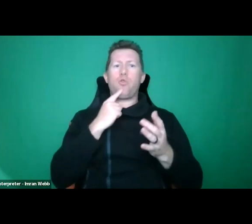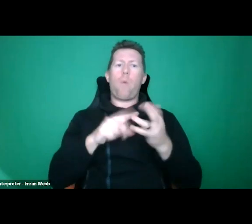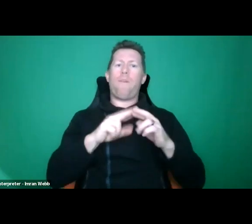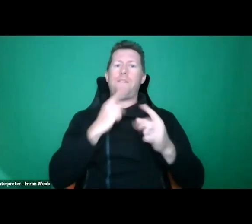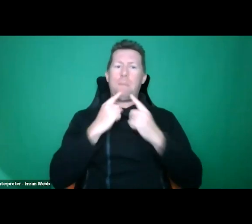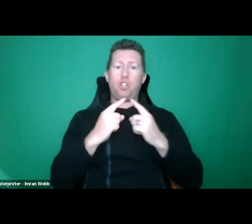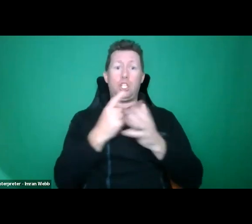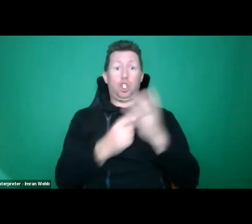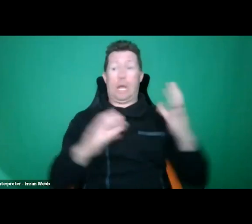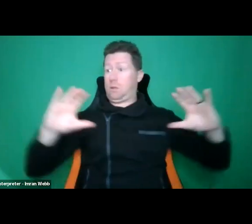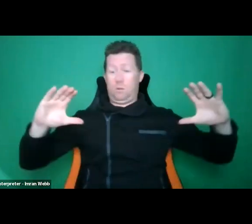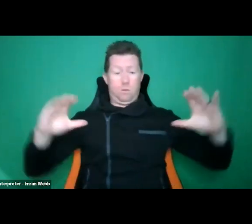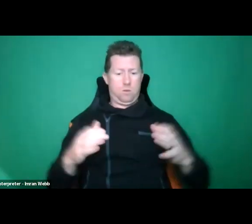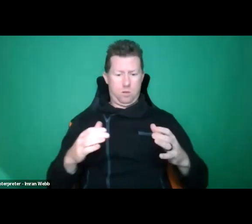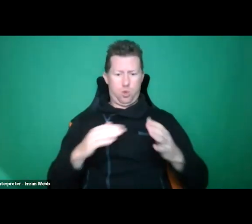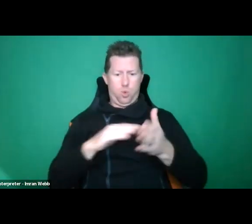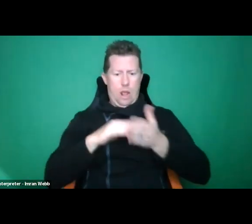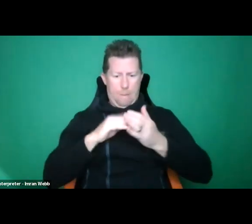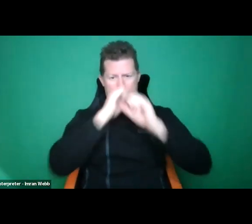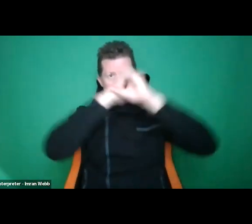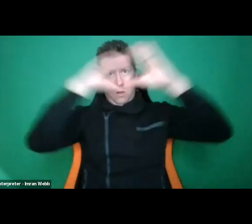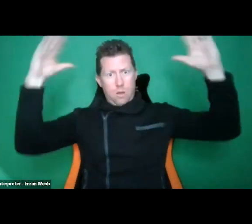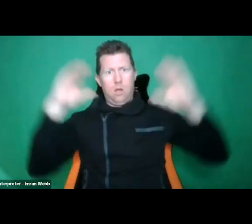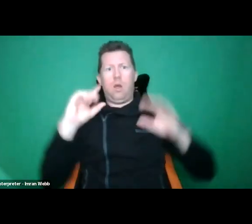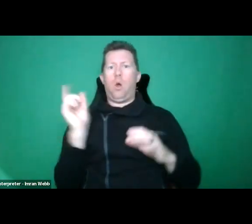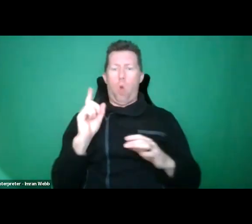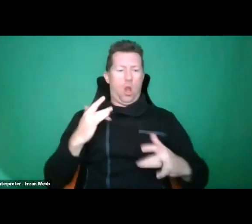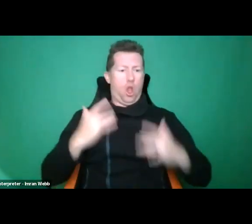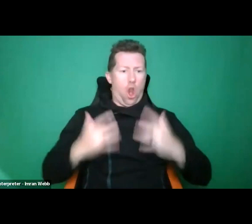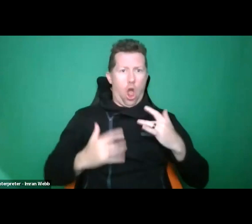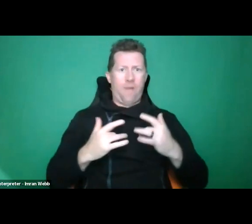to help us understand the lives of people, our stories,